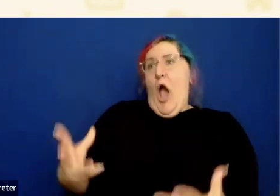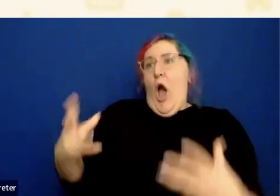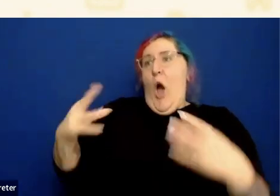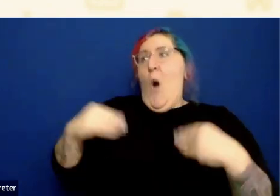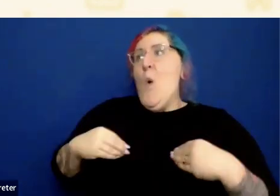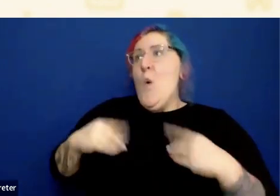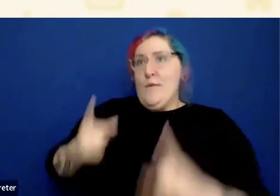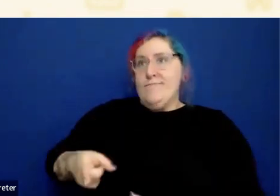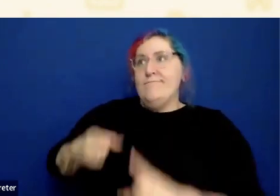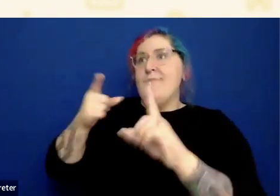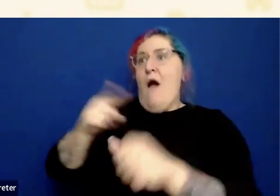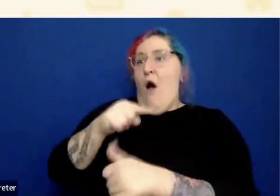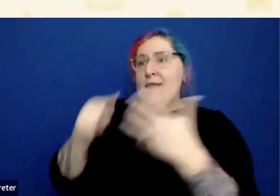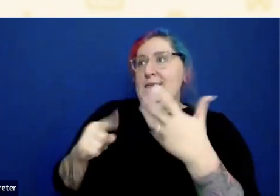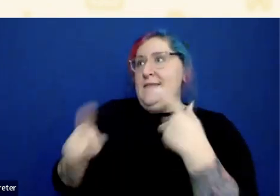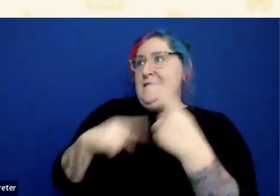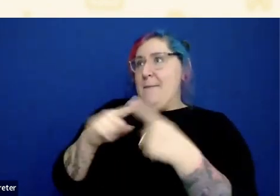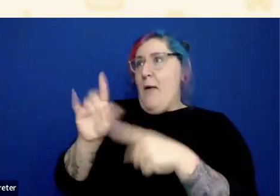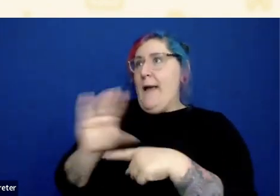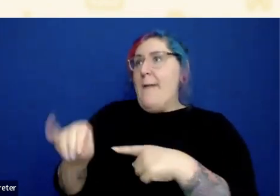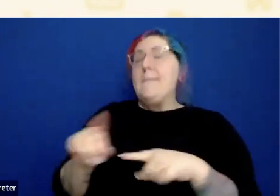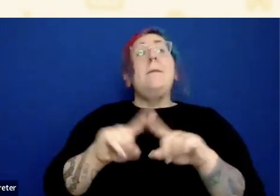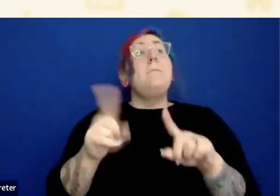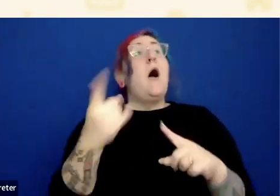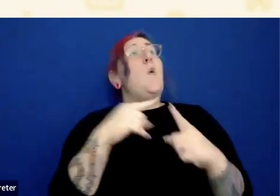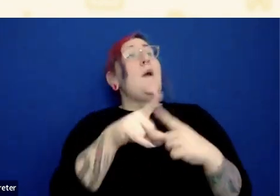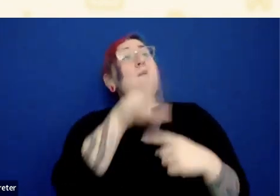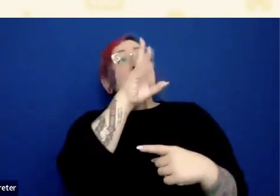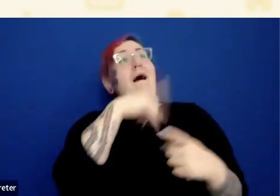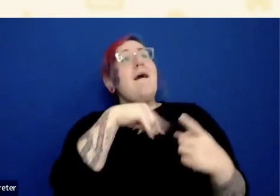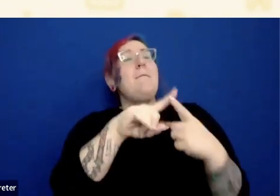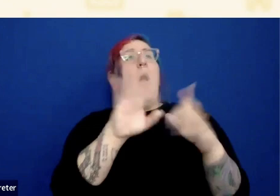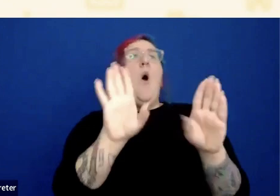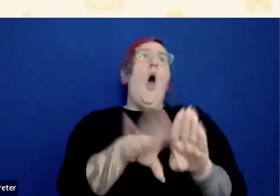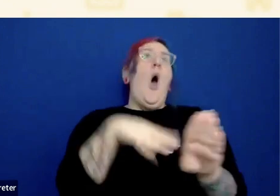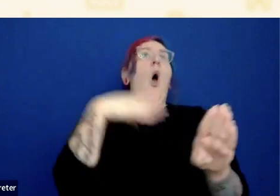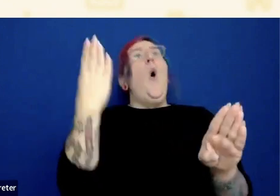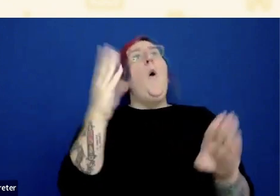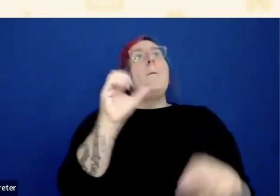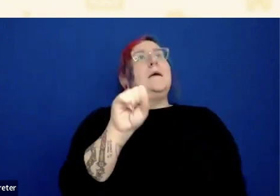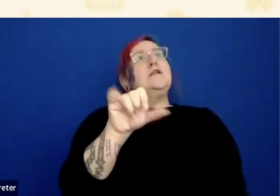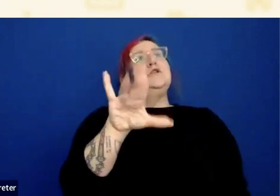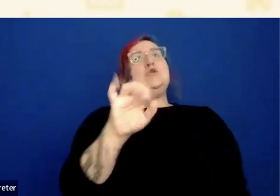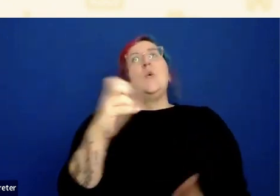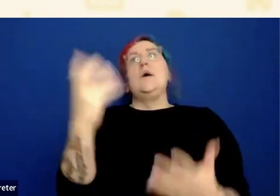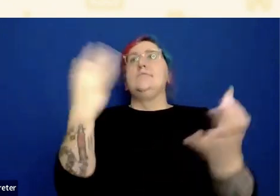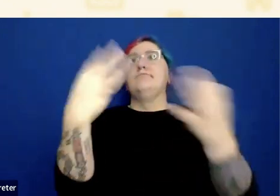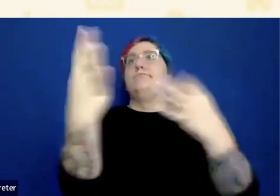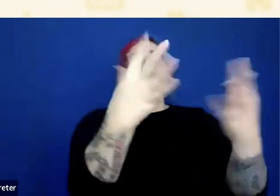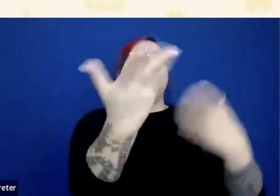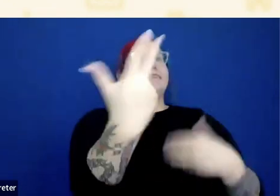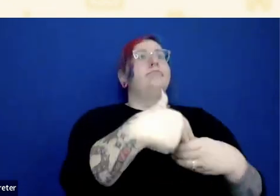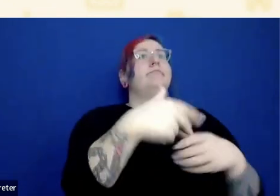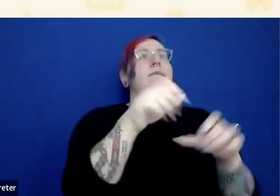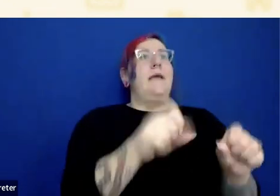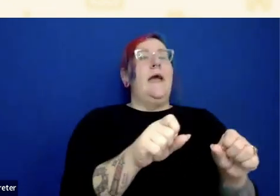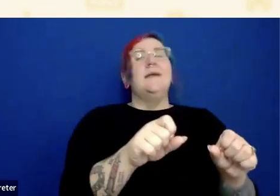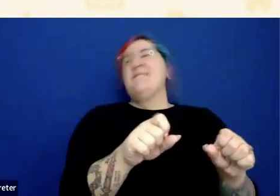Well, that can be a little bit different in open source, where the purses are somewhat abstract in many respects. Fair enough.